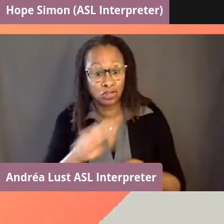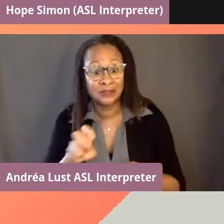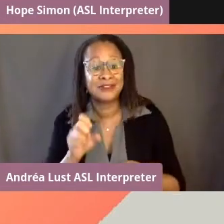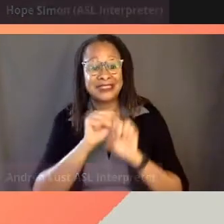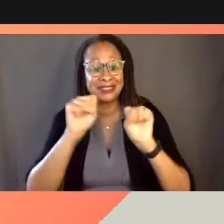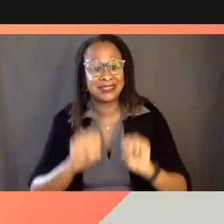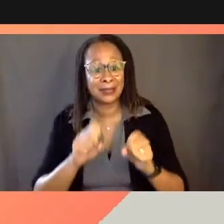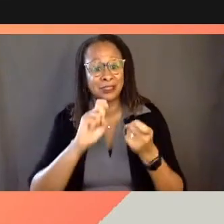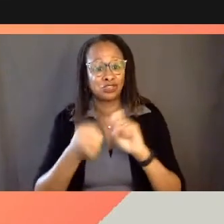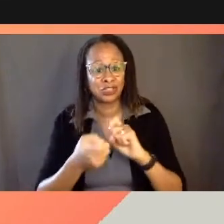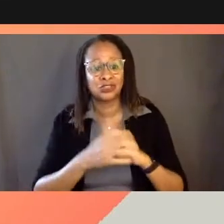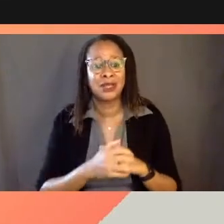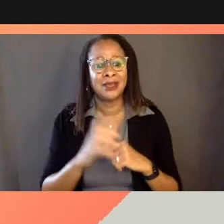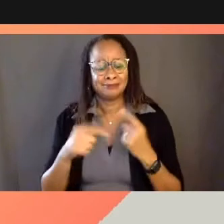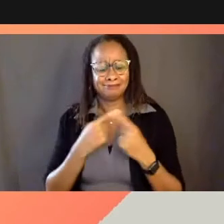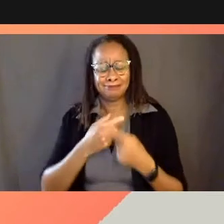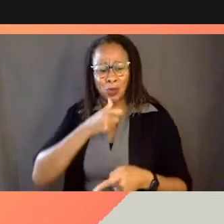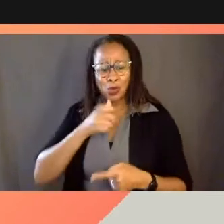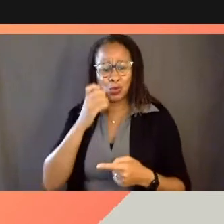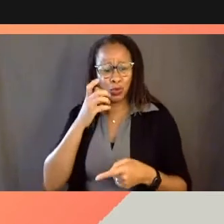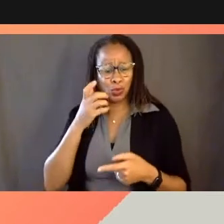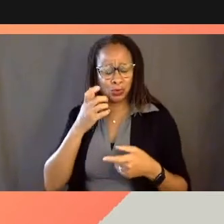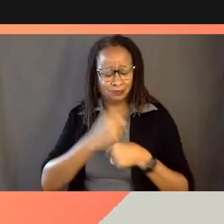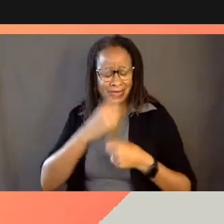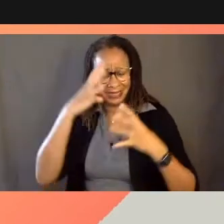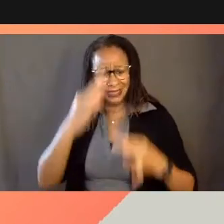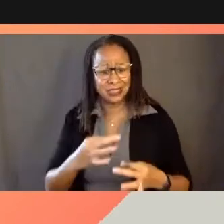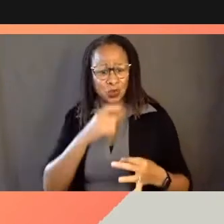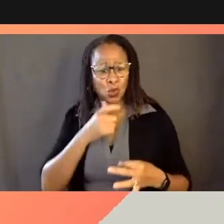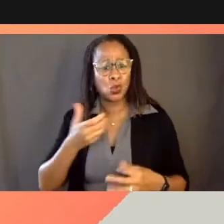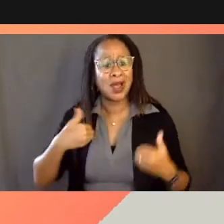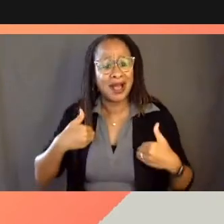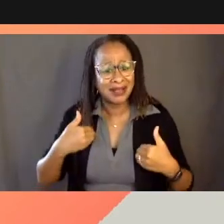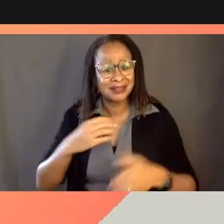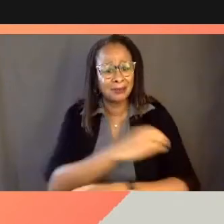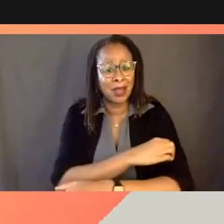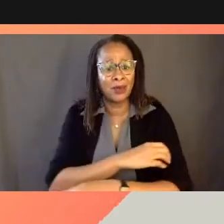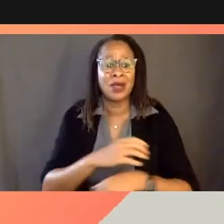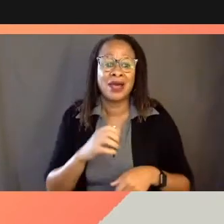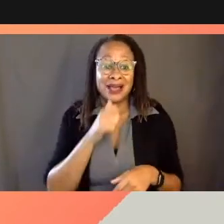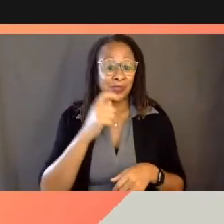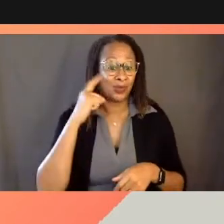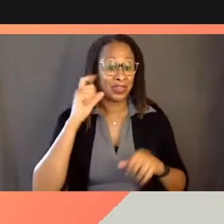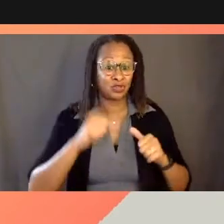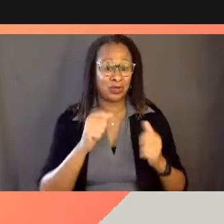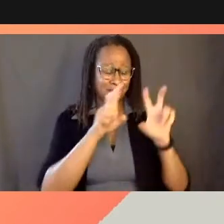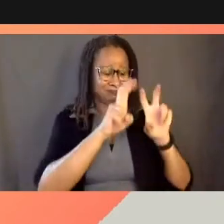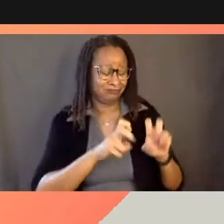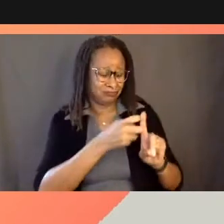It is about who's making the decision, who is holding the power. So I don't think you can extrapolate one.